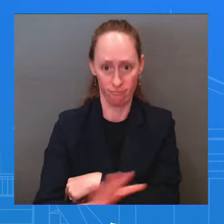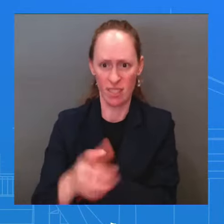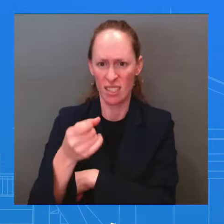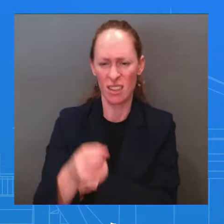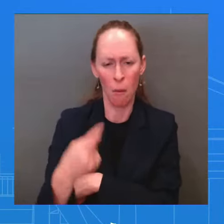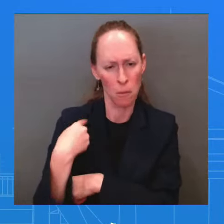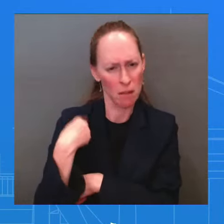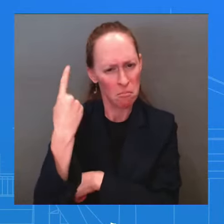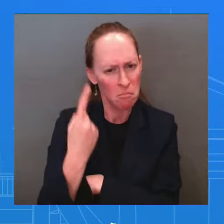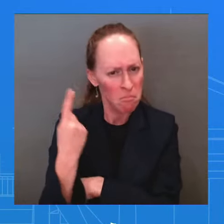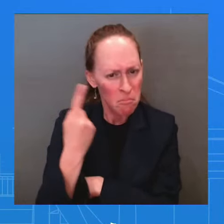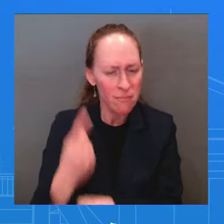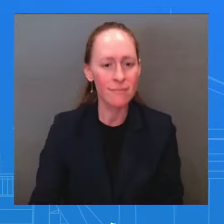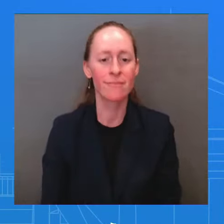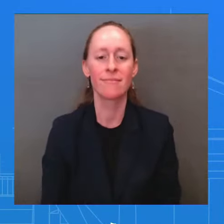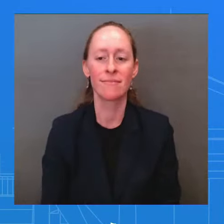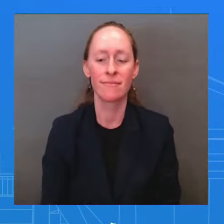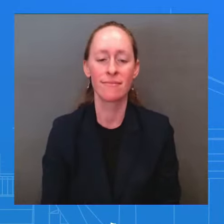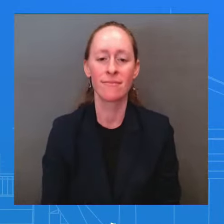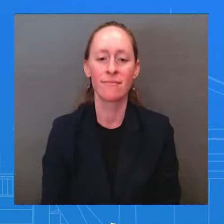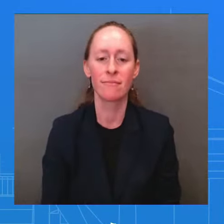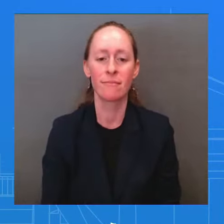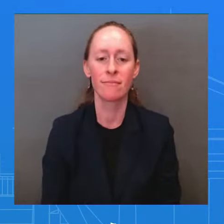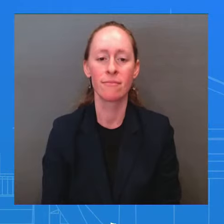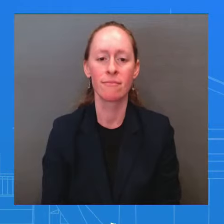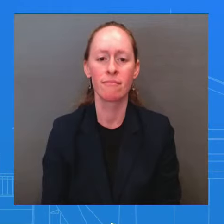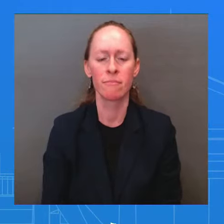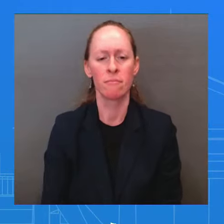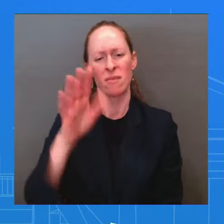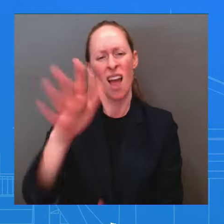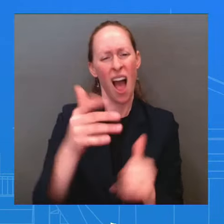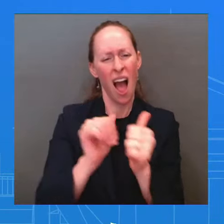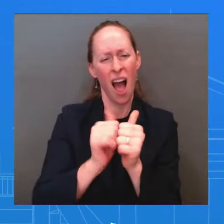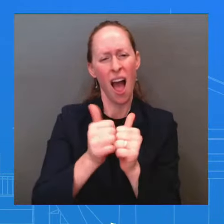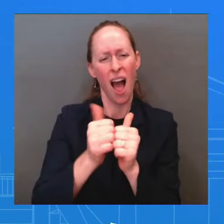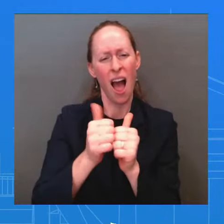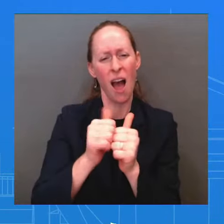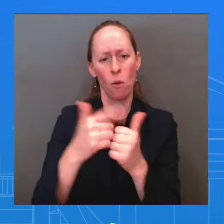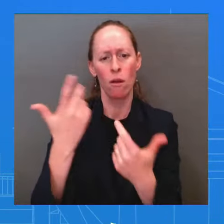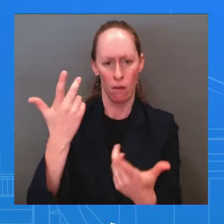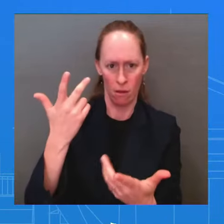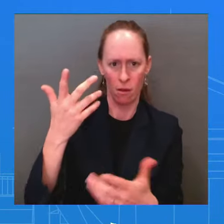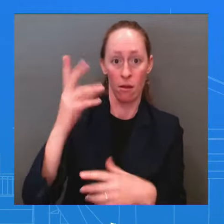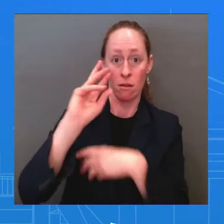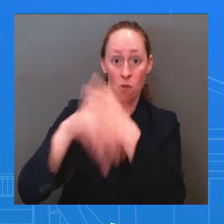And so, wh- -- how would the President balance the needs of the Global South countries -- particularly, you know, on debt reduction and climate change,